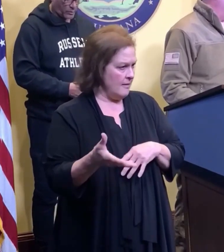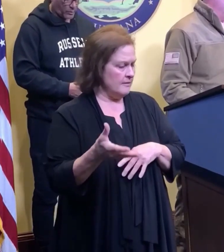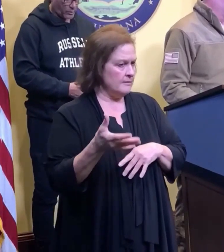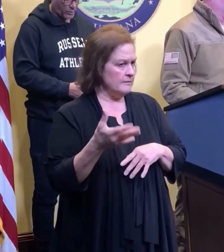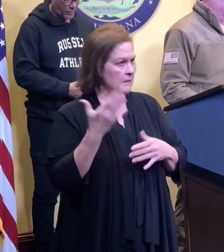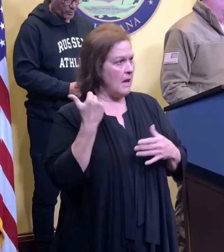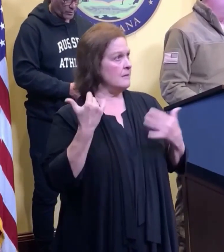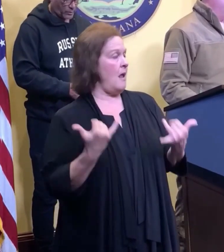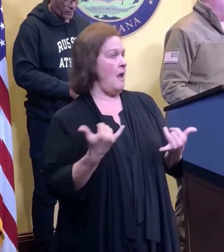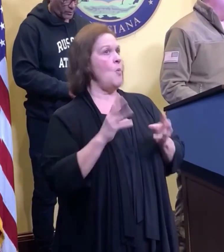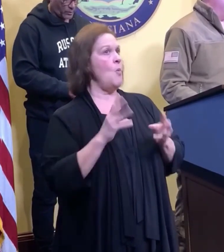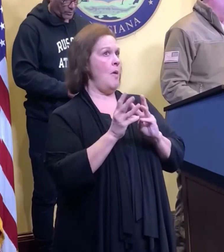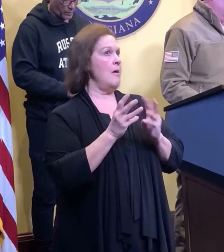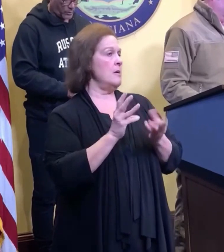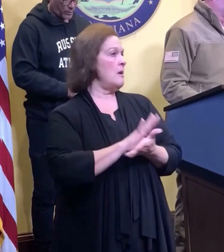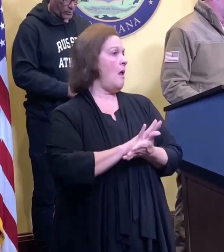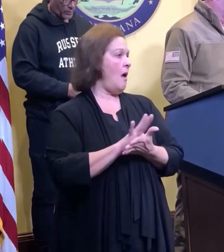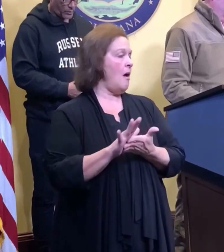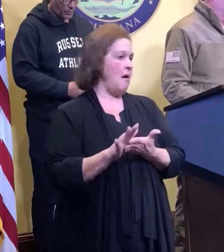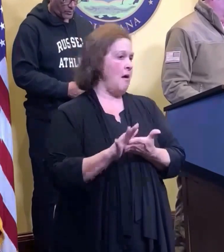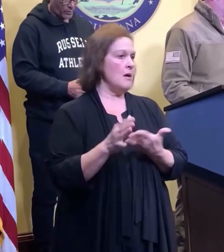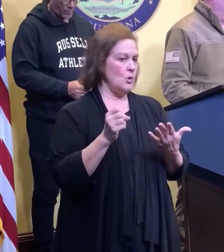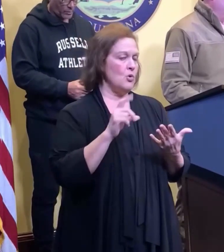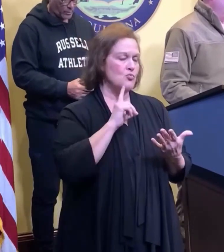weather through the rest of the week and i think that that's just important to note